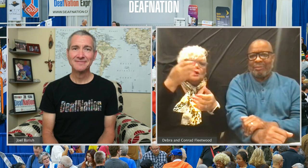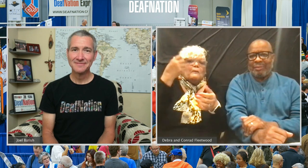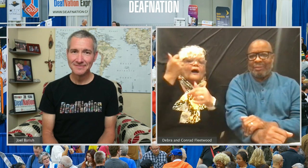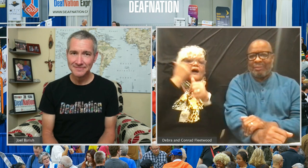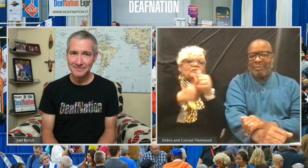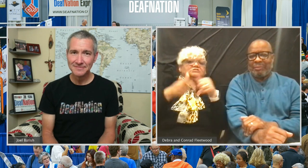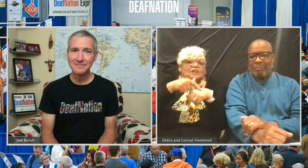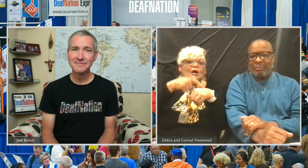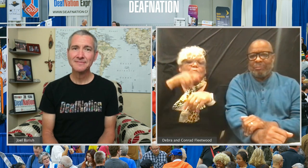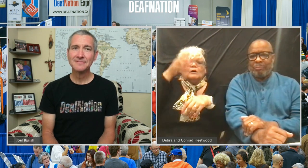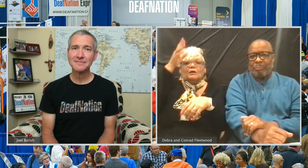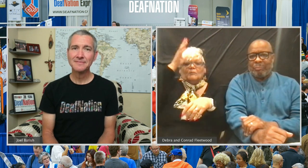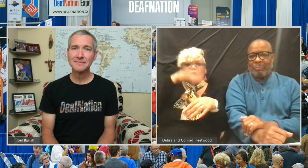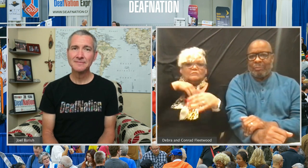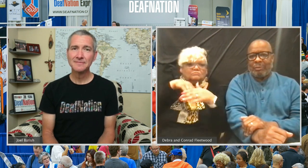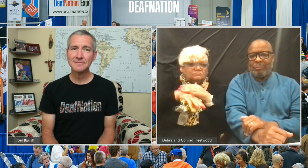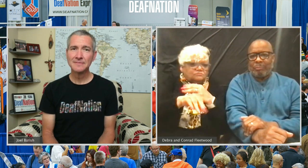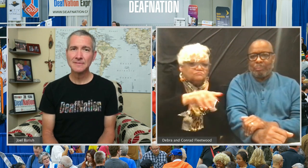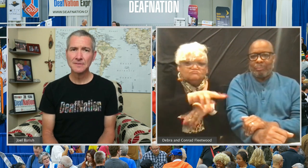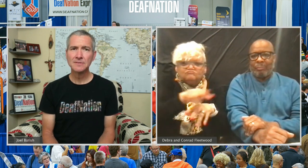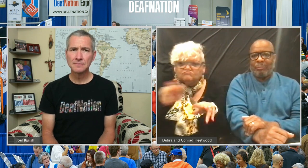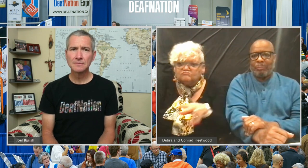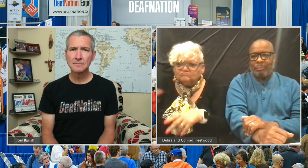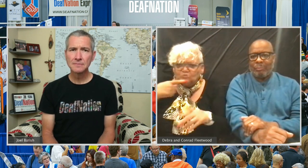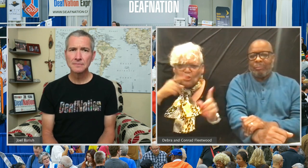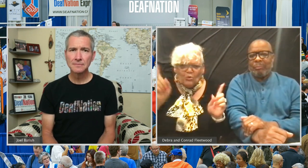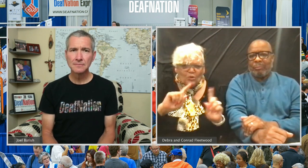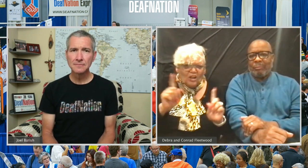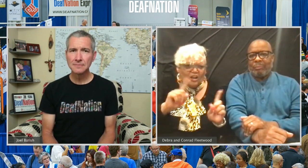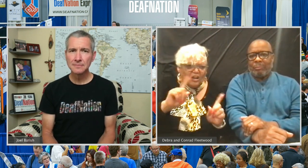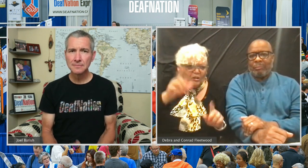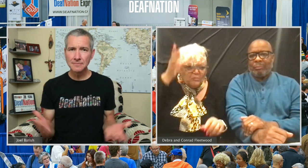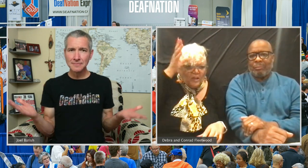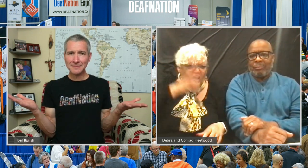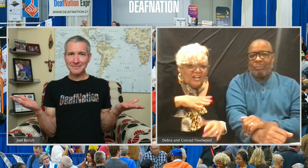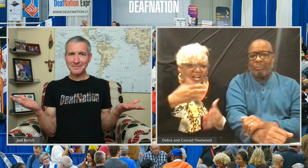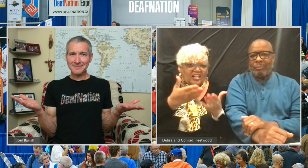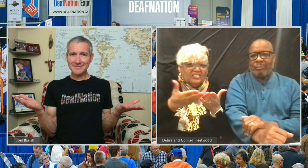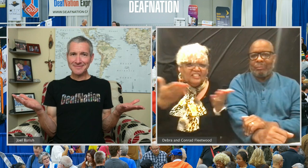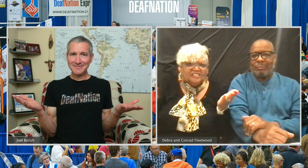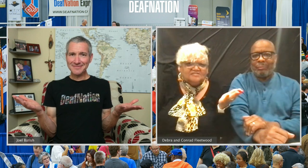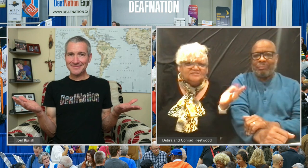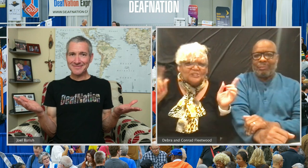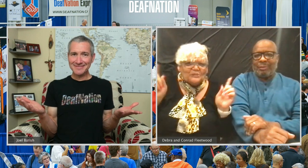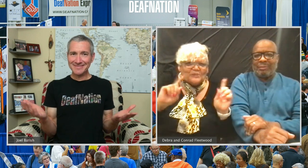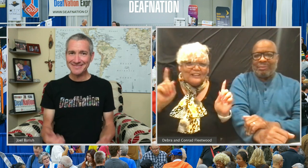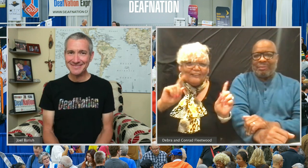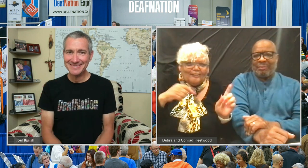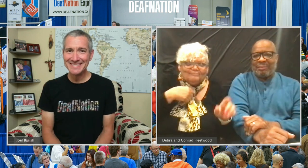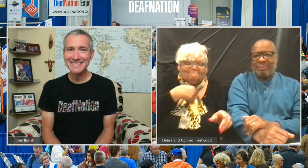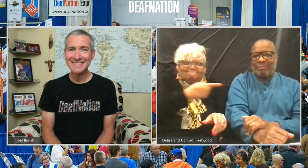Every time, there would be men asking where the mens' things are.